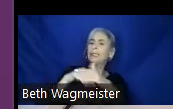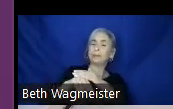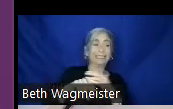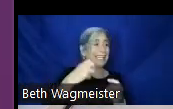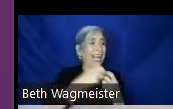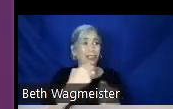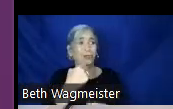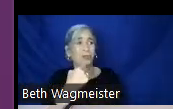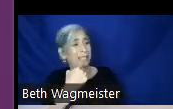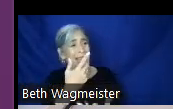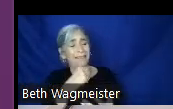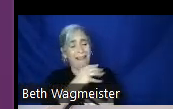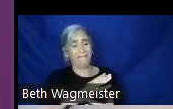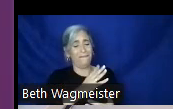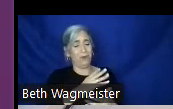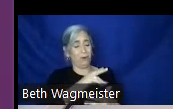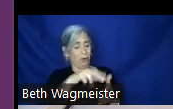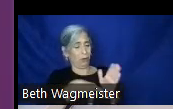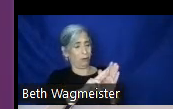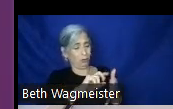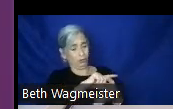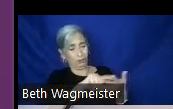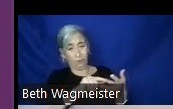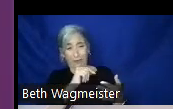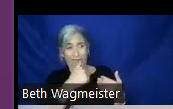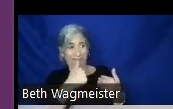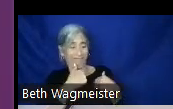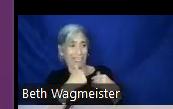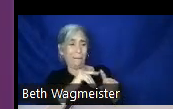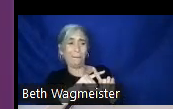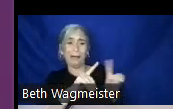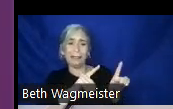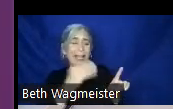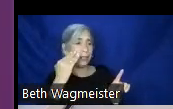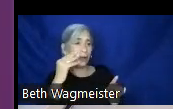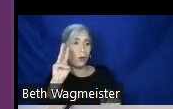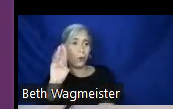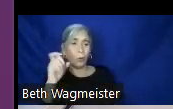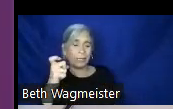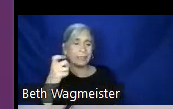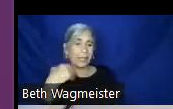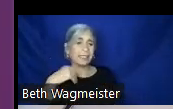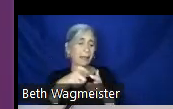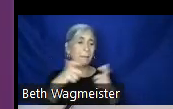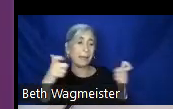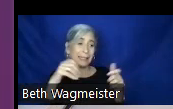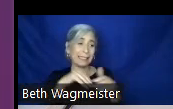done formal review of any of those. I know Wix has a big accessibility department. It is hard to